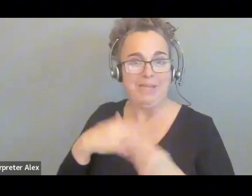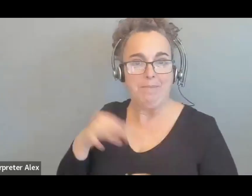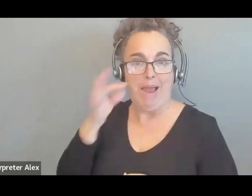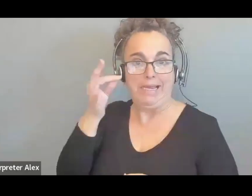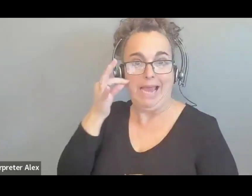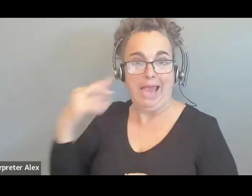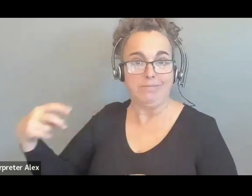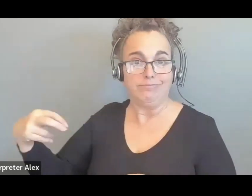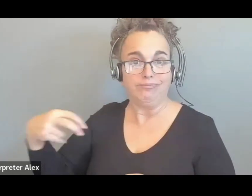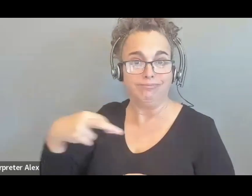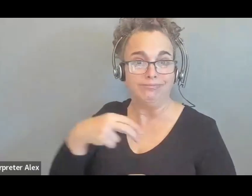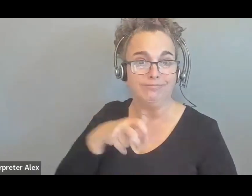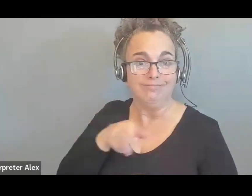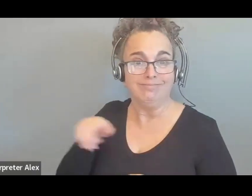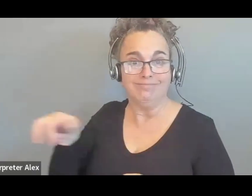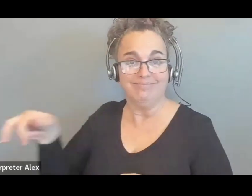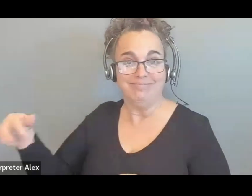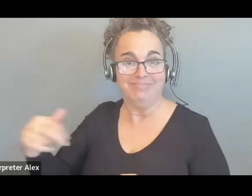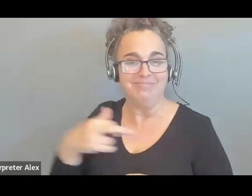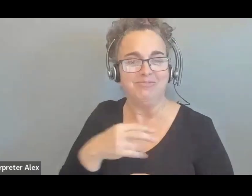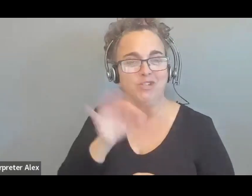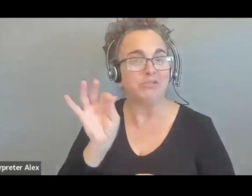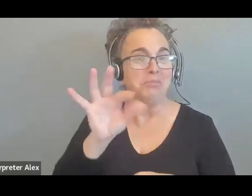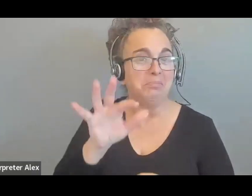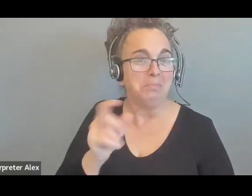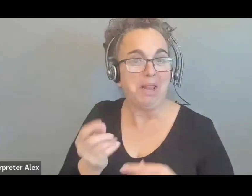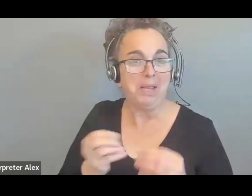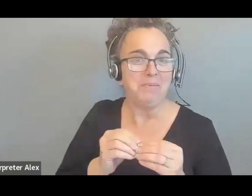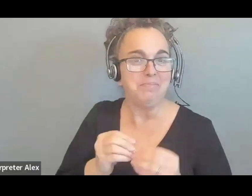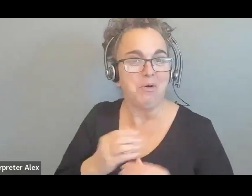and out just for a little extra joy for you all there so you can say hello.